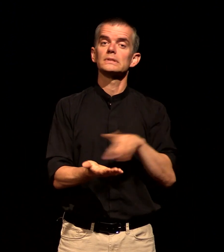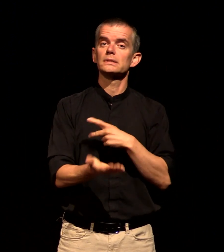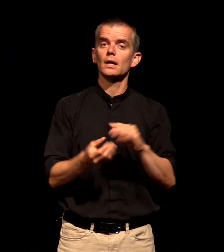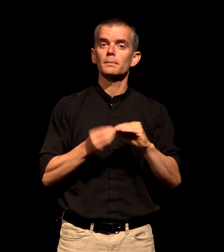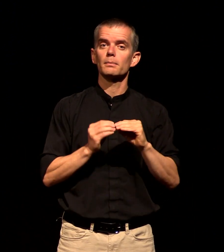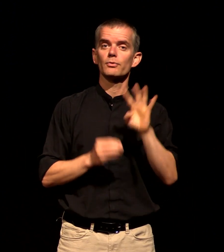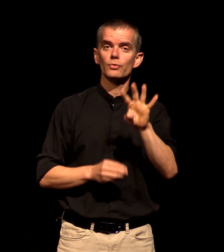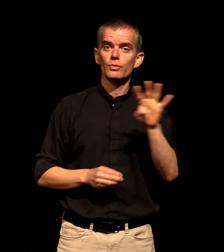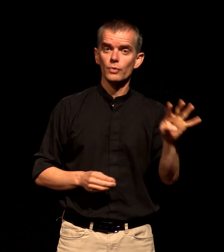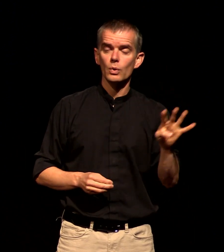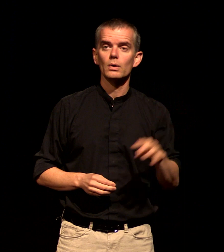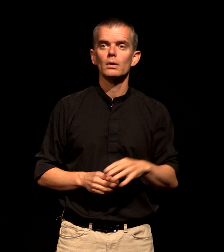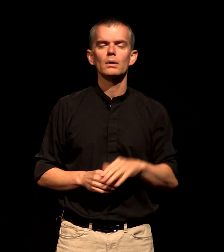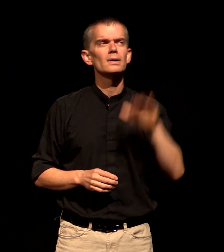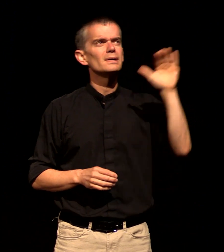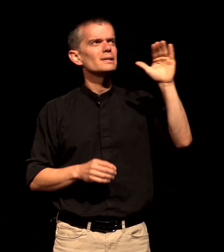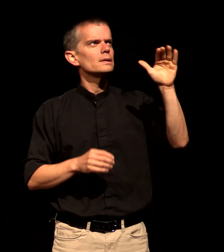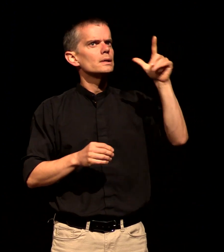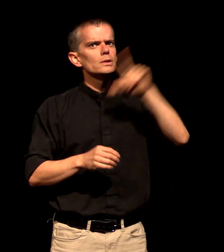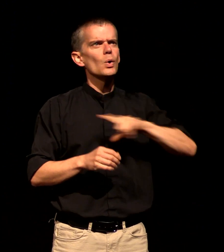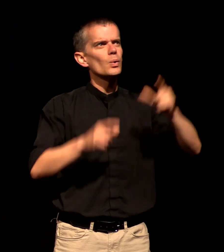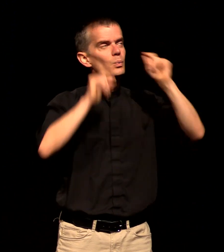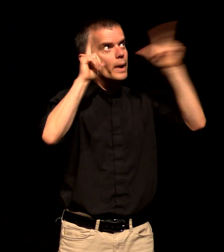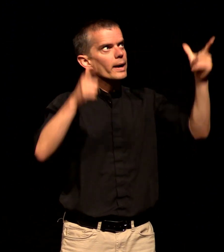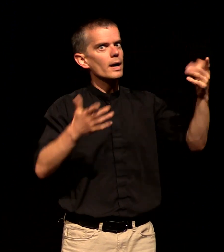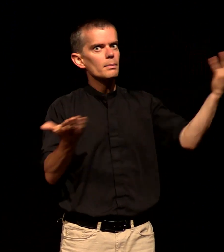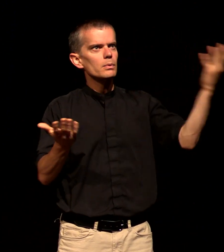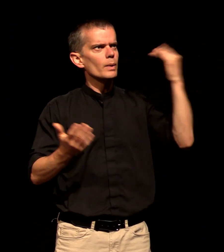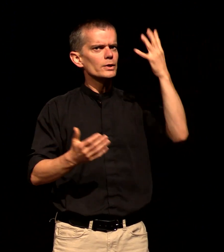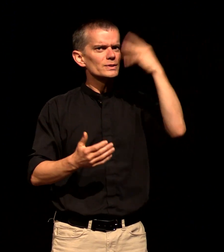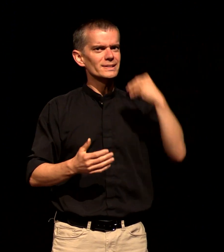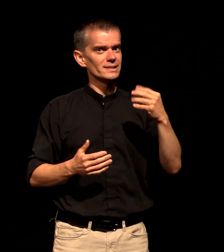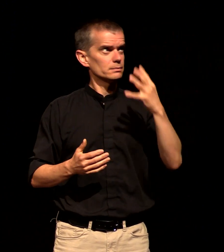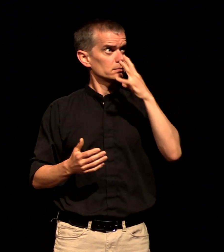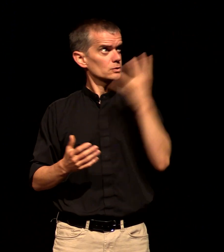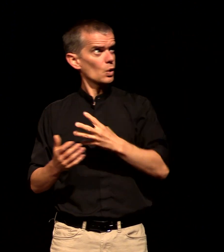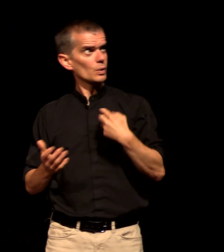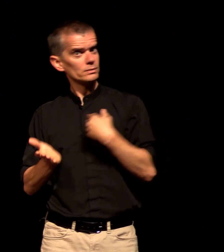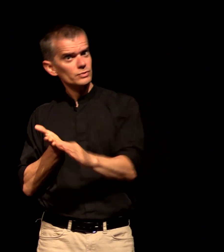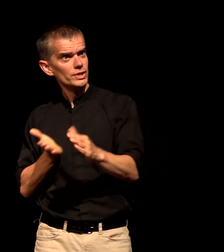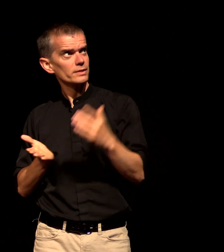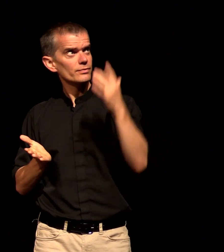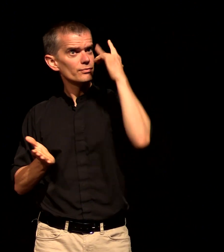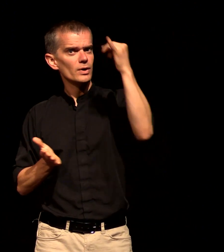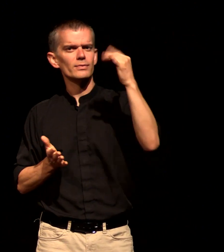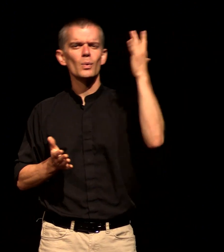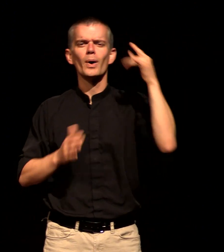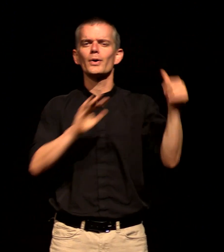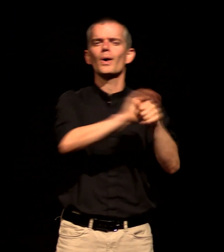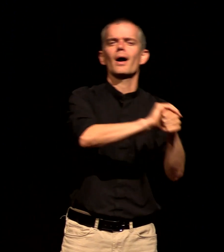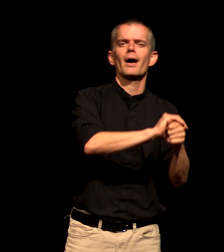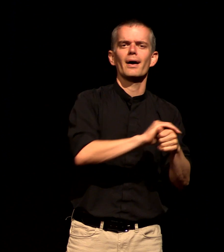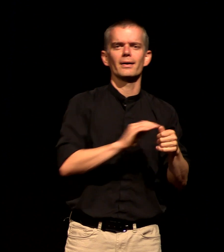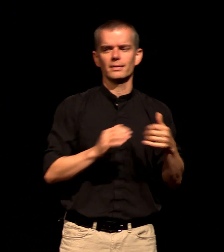Lord, why do you sleep? Rouse yourself? Do not reject us forever. Why do you hide your face and forget our misery and